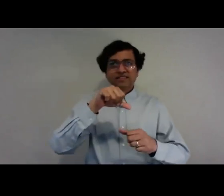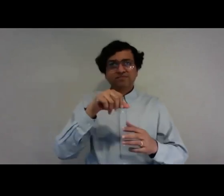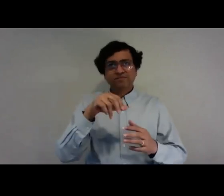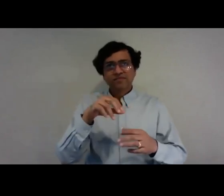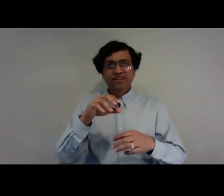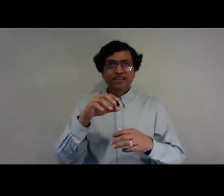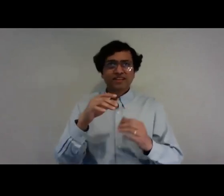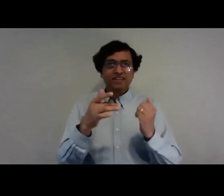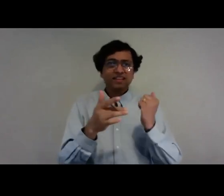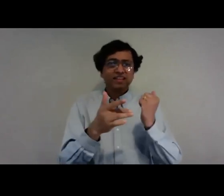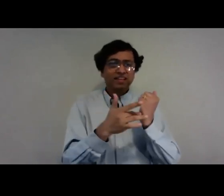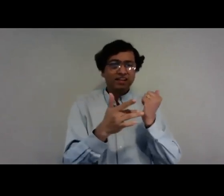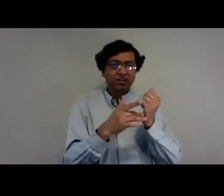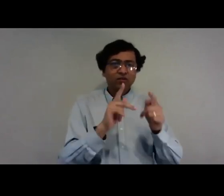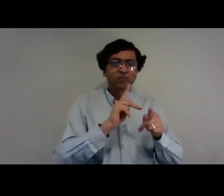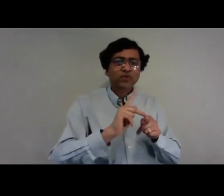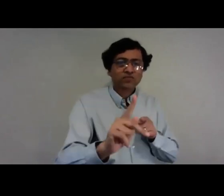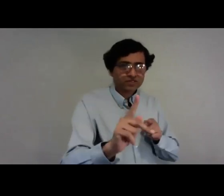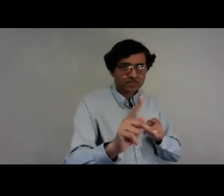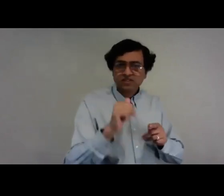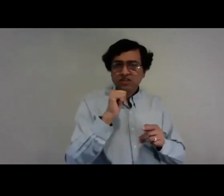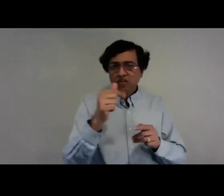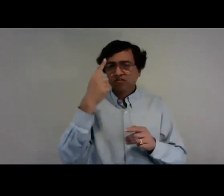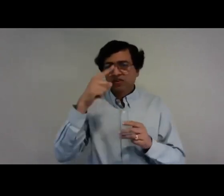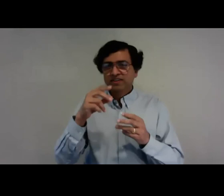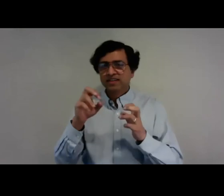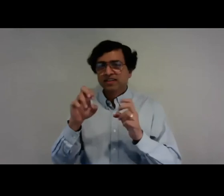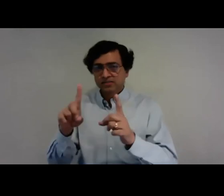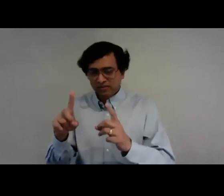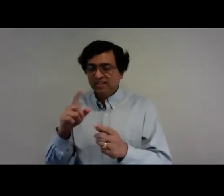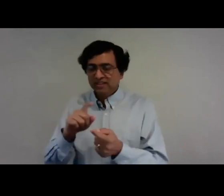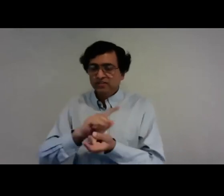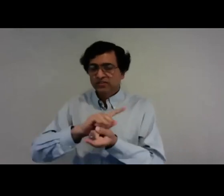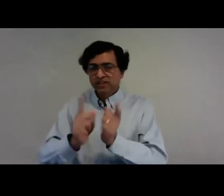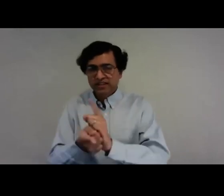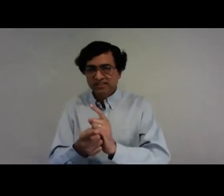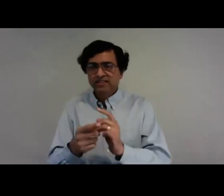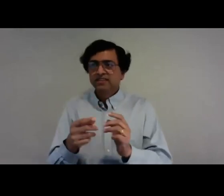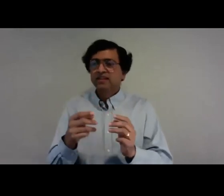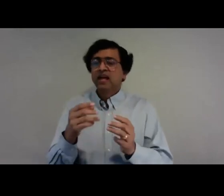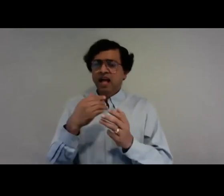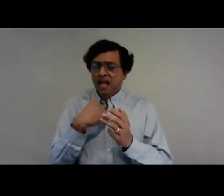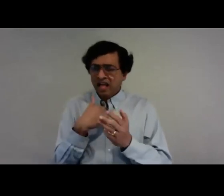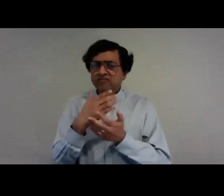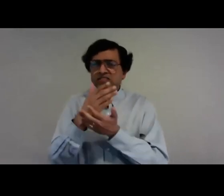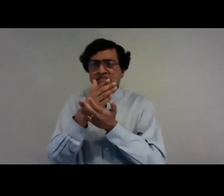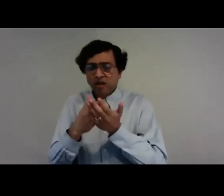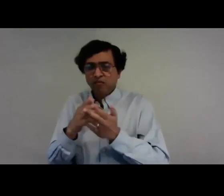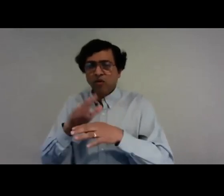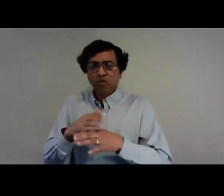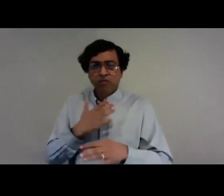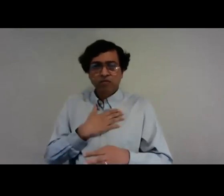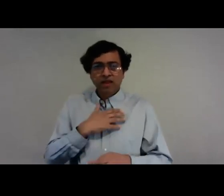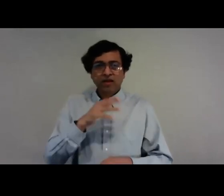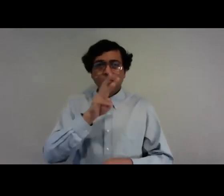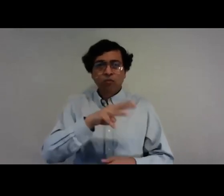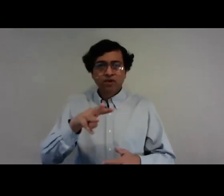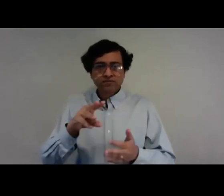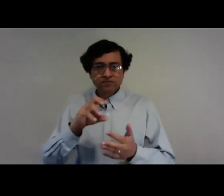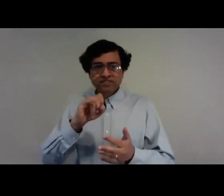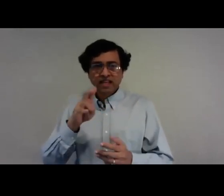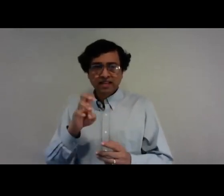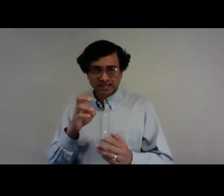publications are tailored for the technology professionals versus a more lay audience,